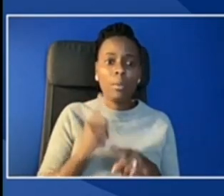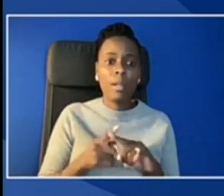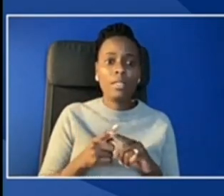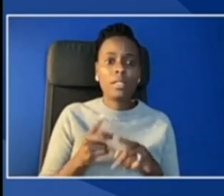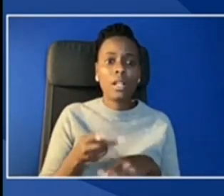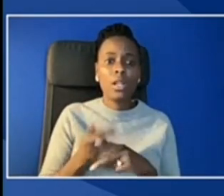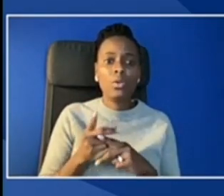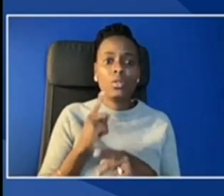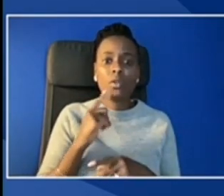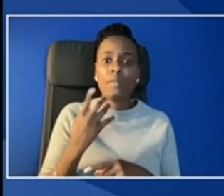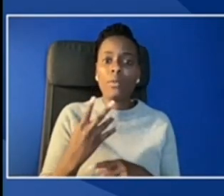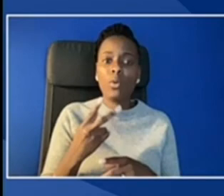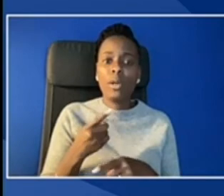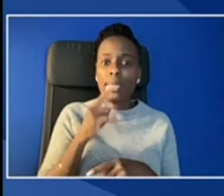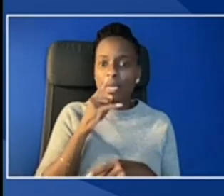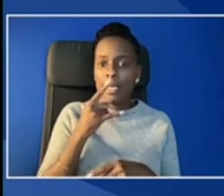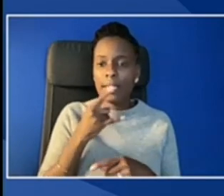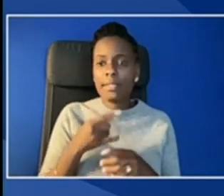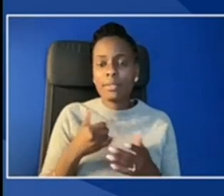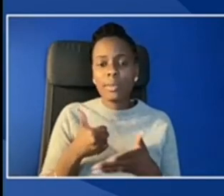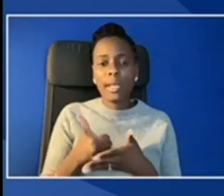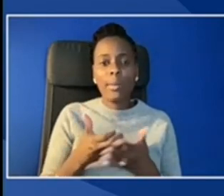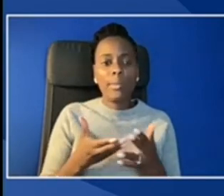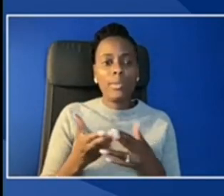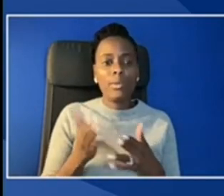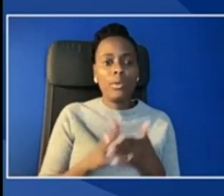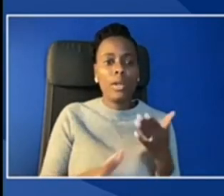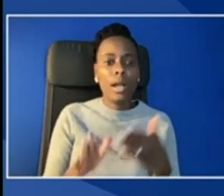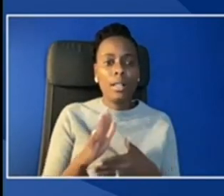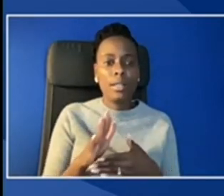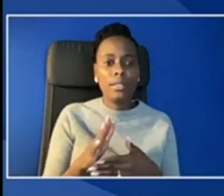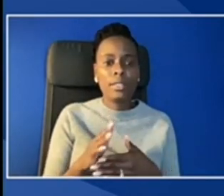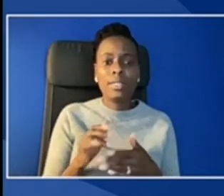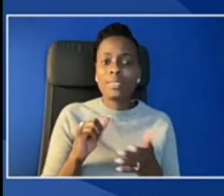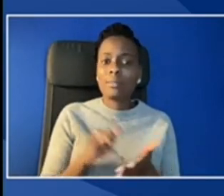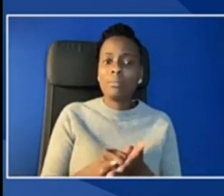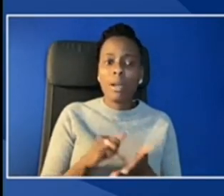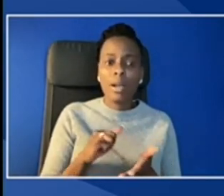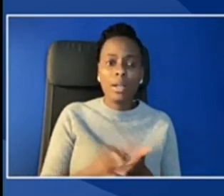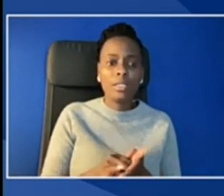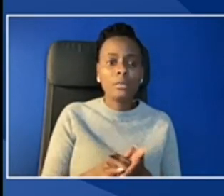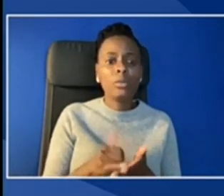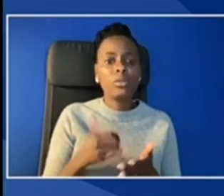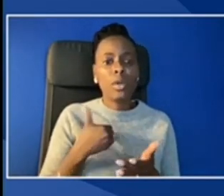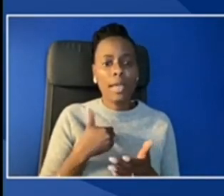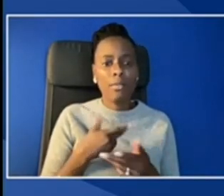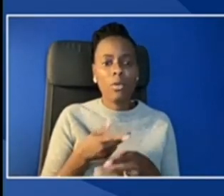impossible to include these loans in legitimate bankruptcy proceedings without proving to the Department of Education and